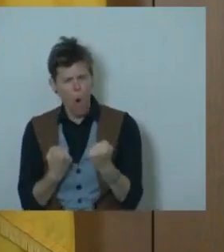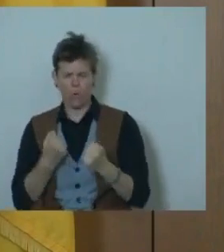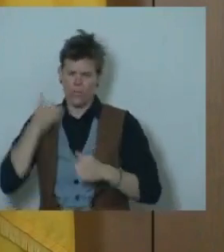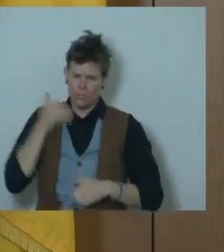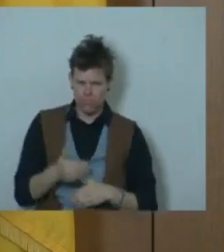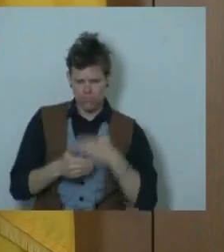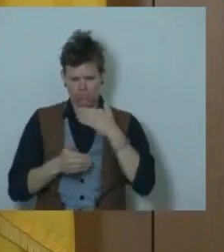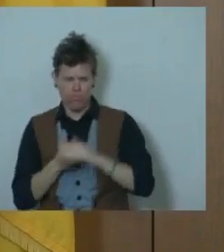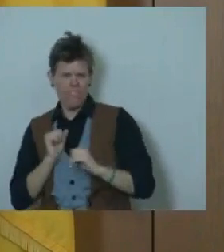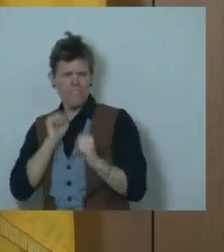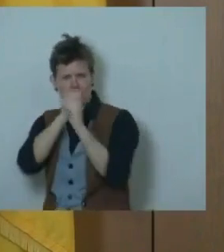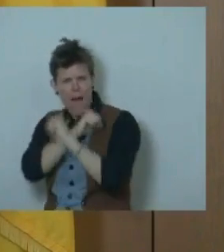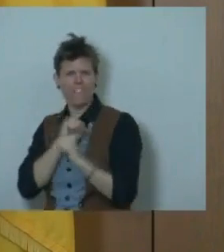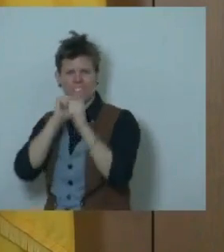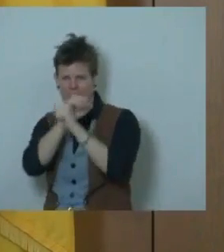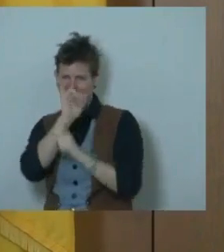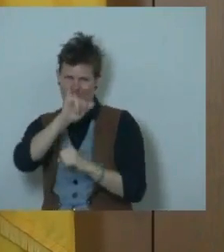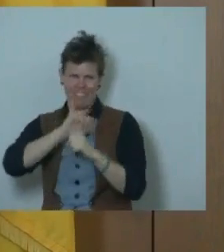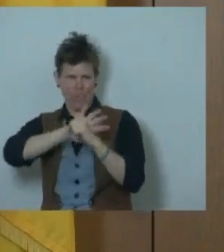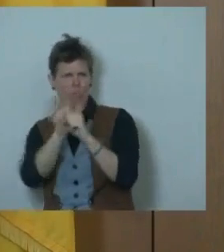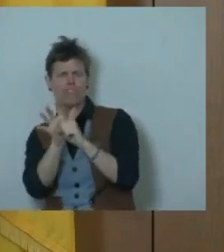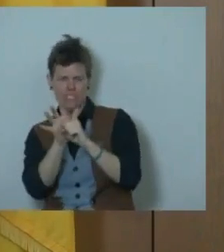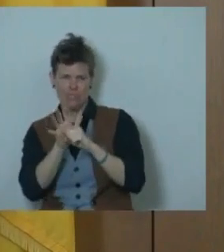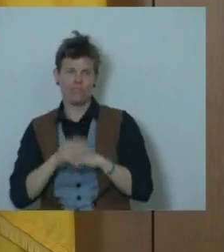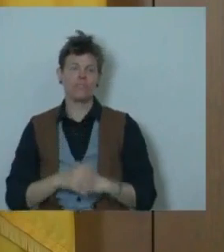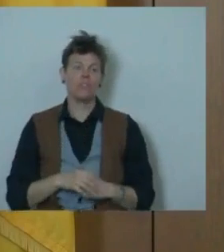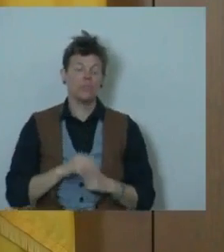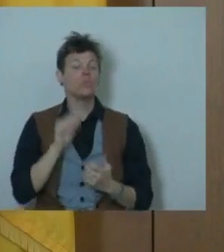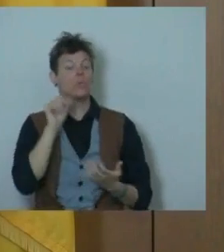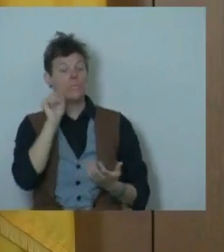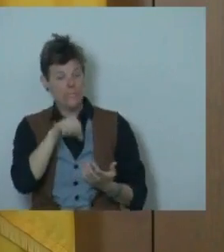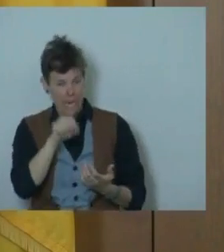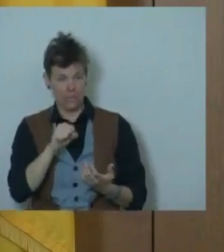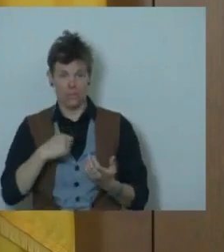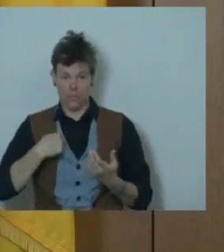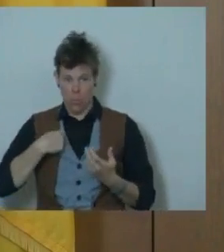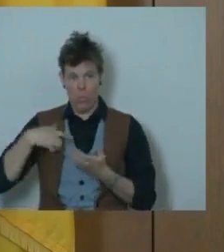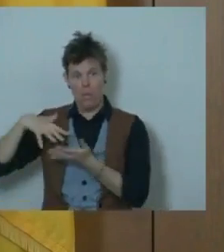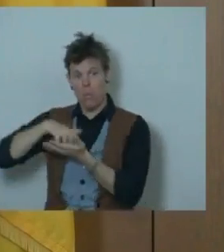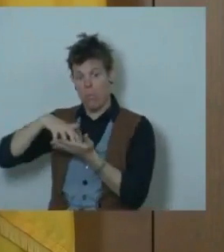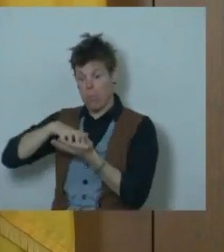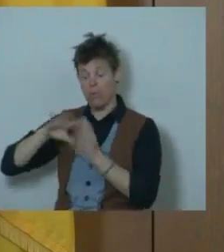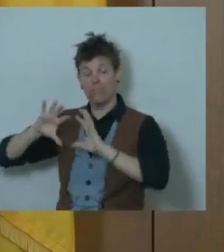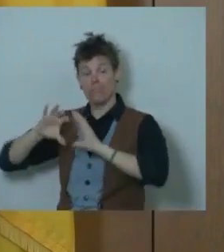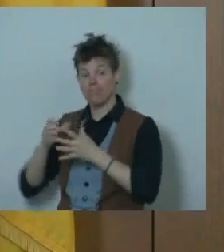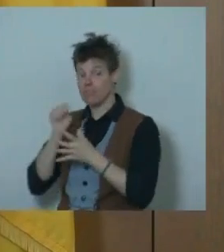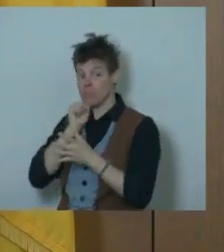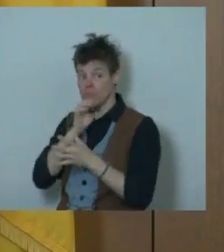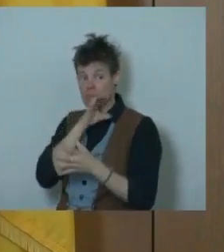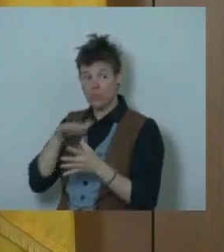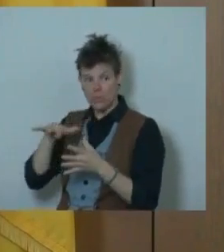I WANT FOLKS TO KNOW WE HAVE TO BE REALLY PRUDENT AND VIGILANT IN THIS FIHT AGAINST THIS VIRUS.